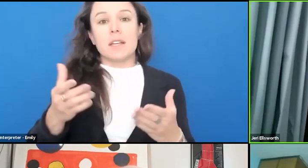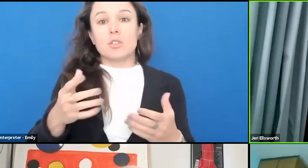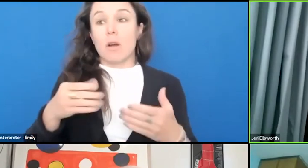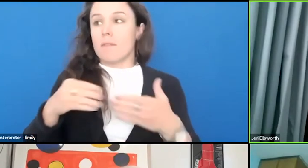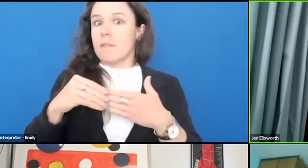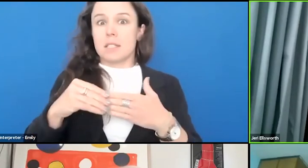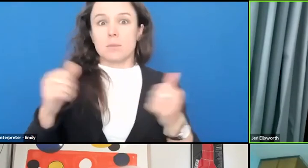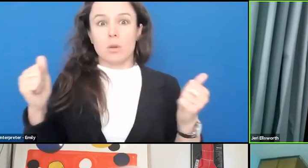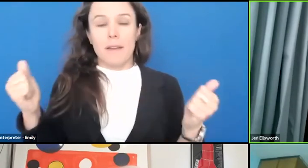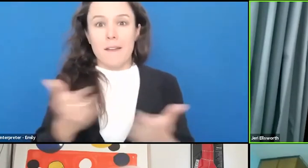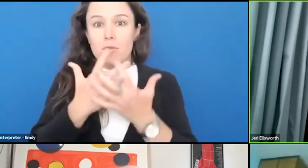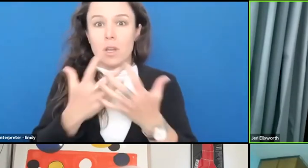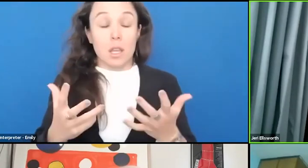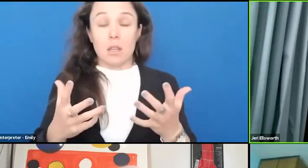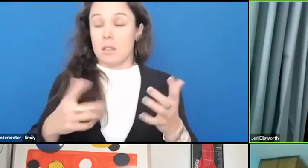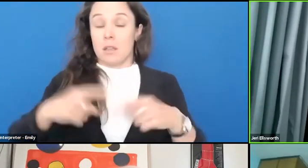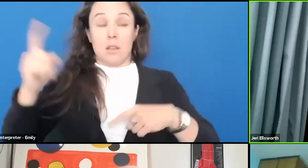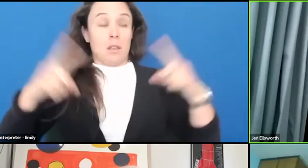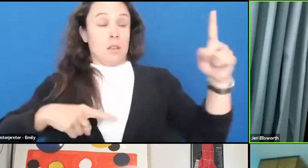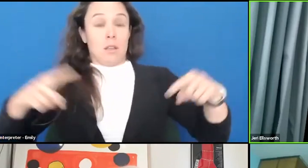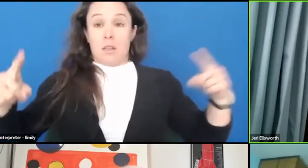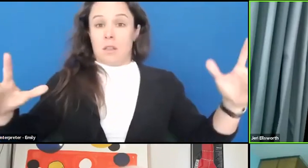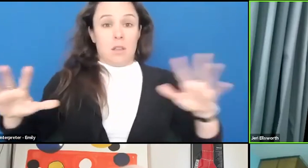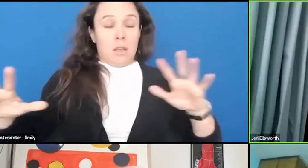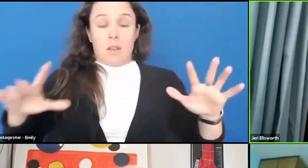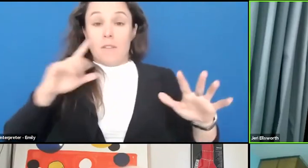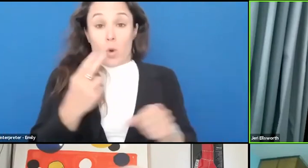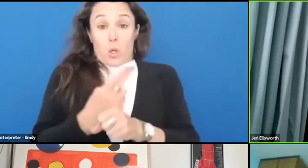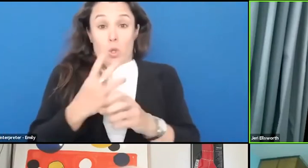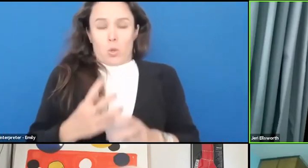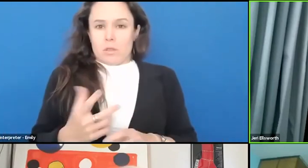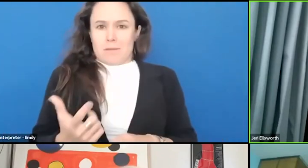it's very hard to have consistency for the end user and onboard them to it,